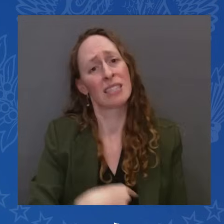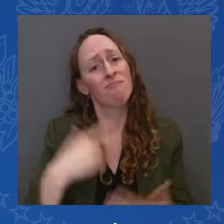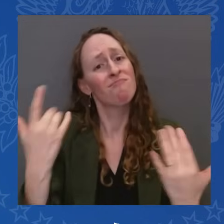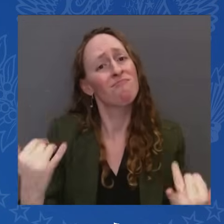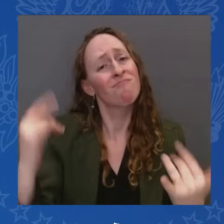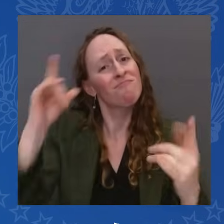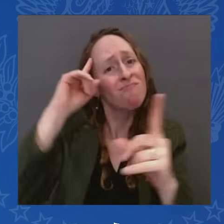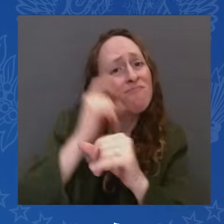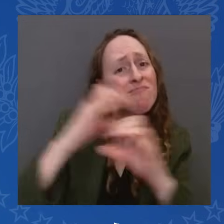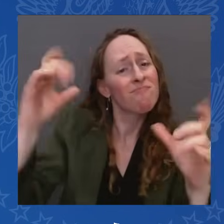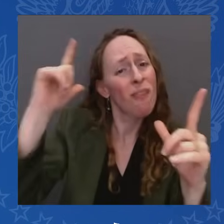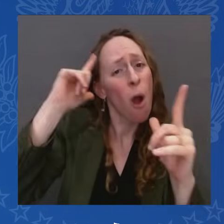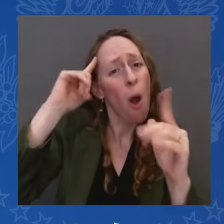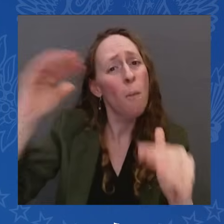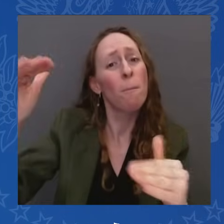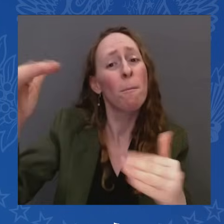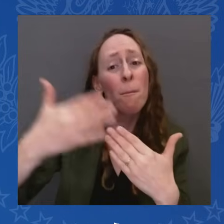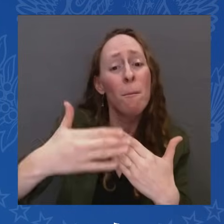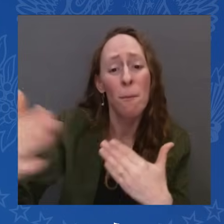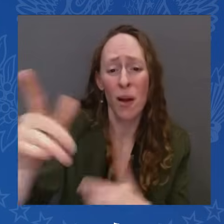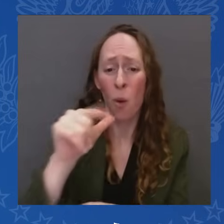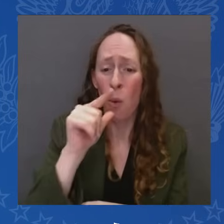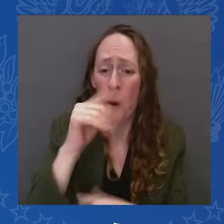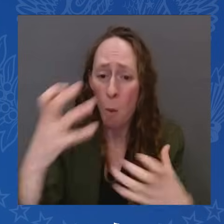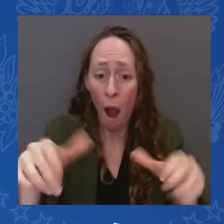We dream of a Christmas in the peacetime, of course.